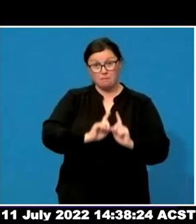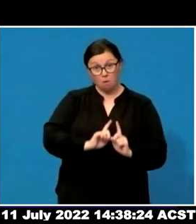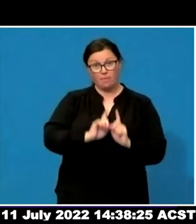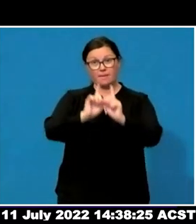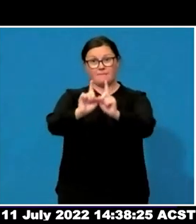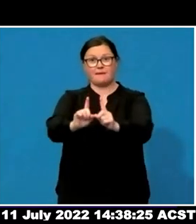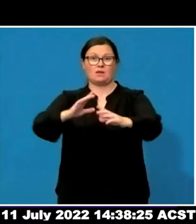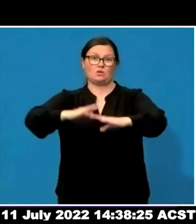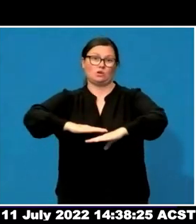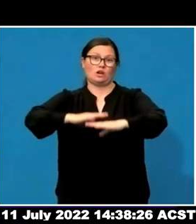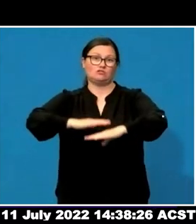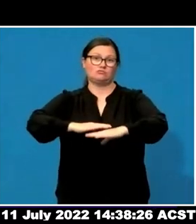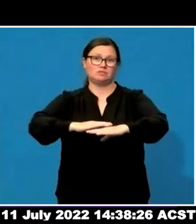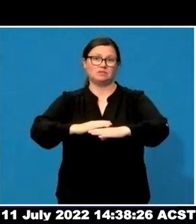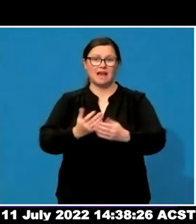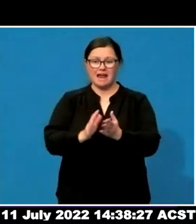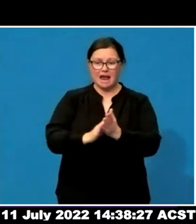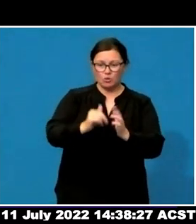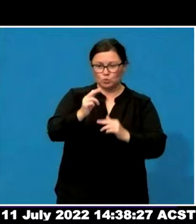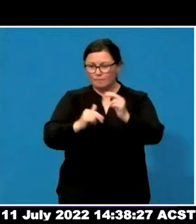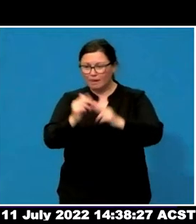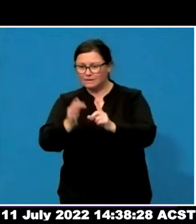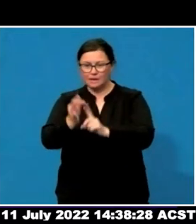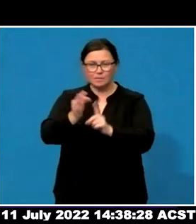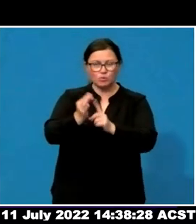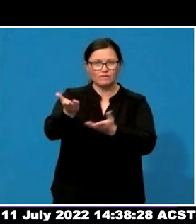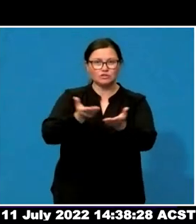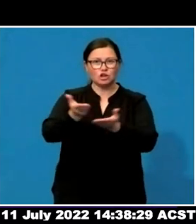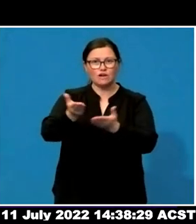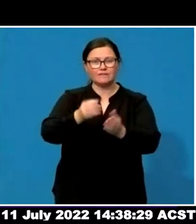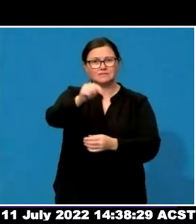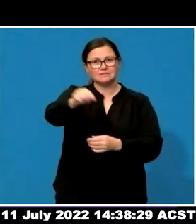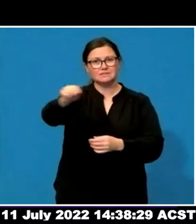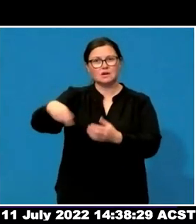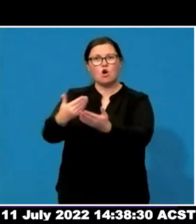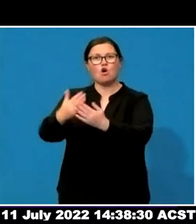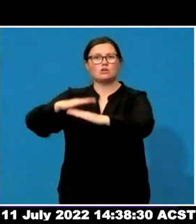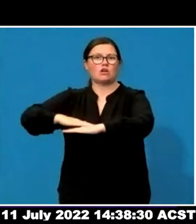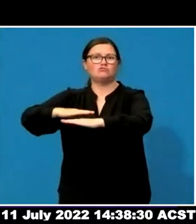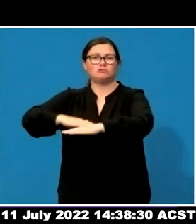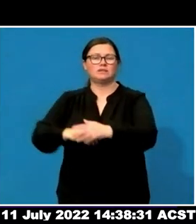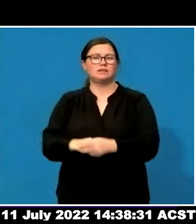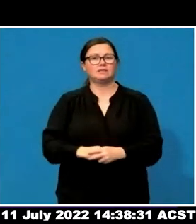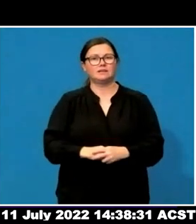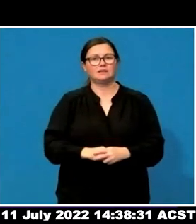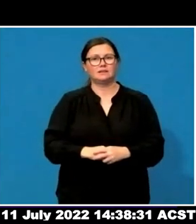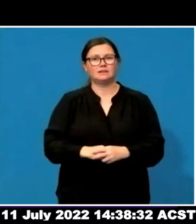services. The other aspect is that the majority of care is provided unpaid by family